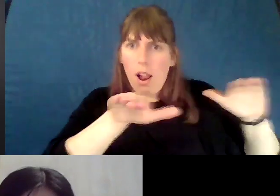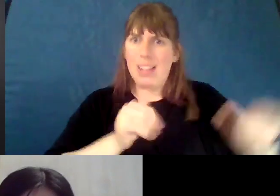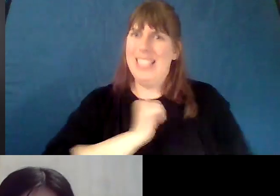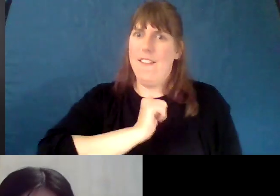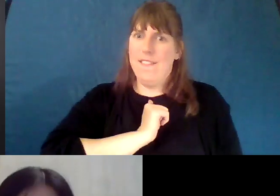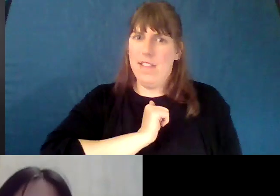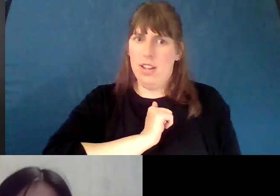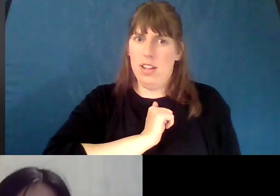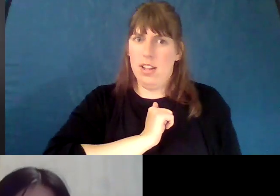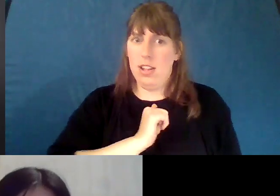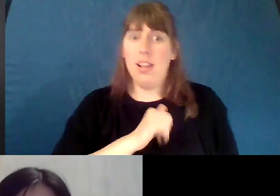And having our own agency.